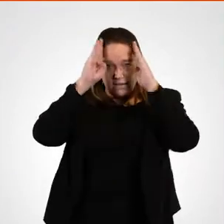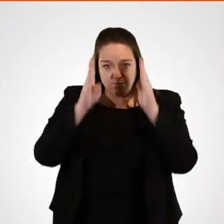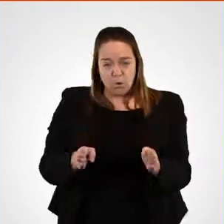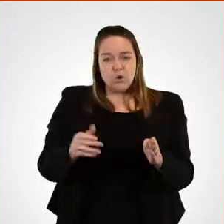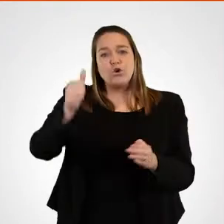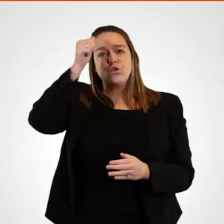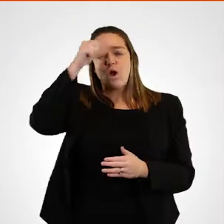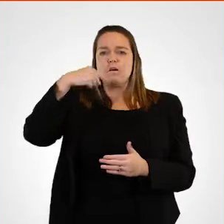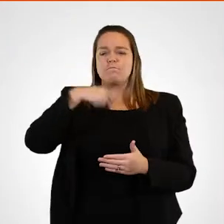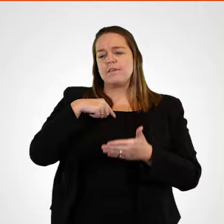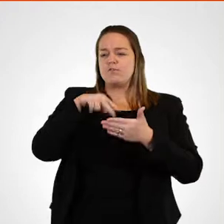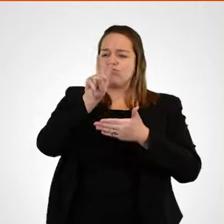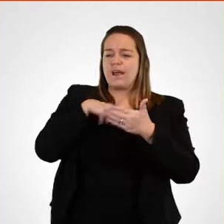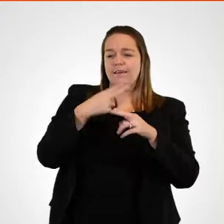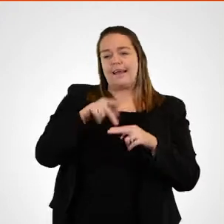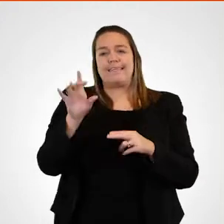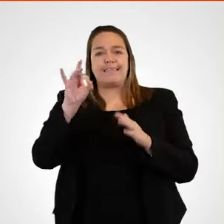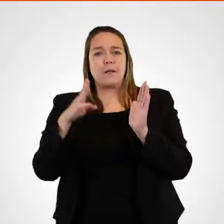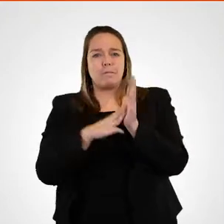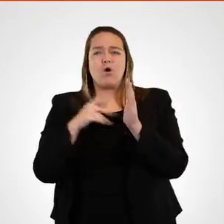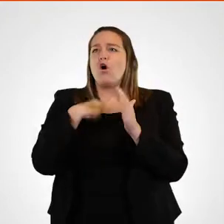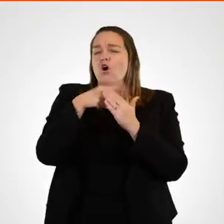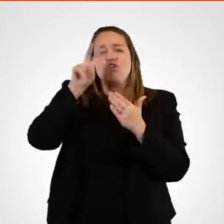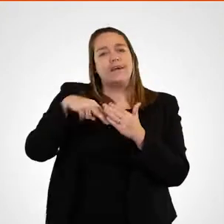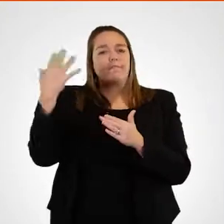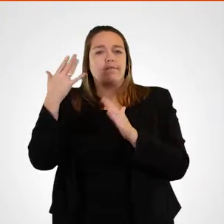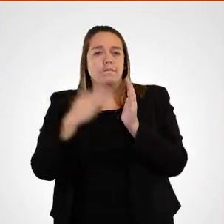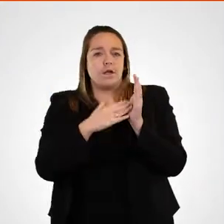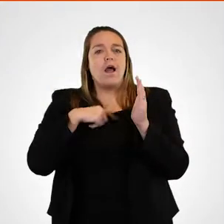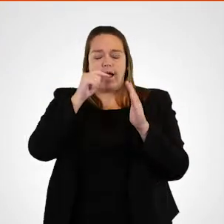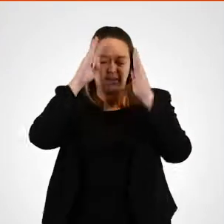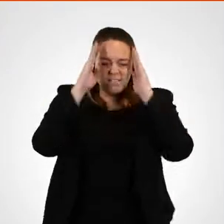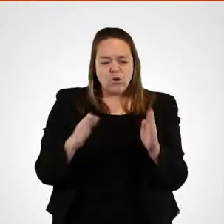that I know that I'm going to read for the next 10 minutes or the next 15 minutes, or whatever.